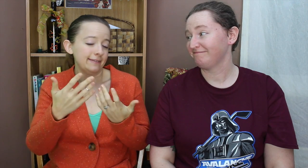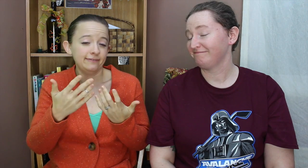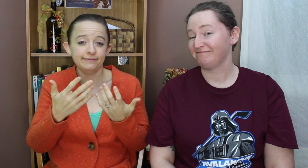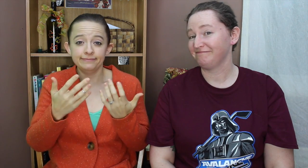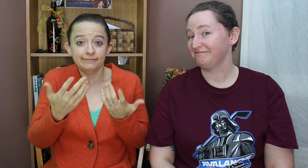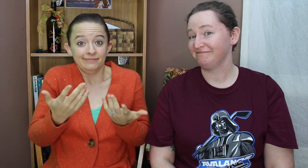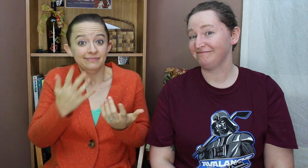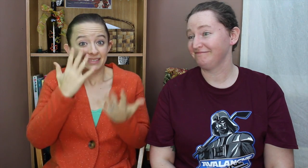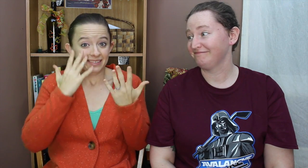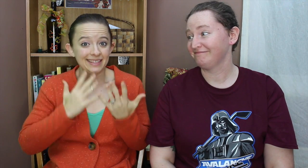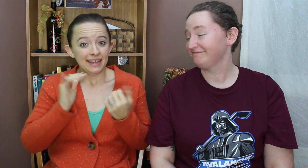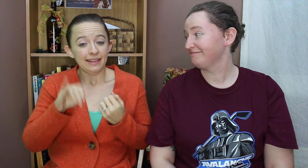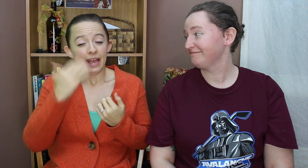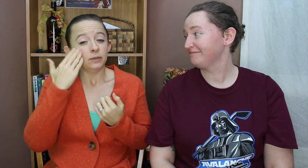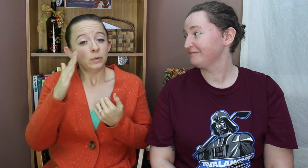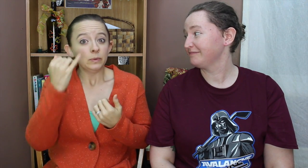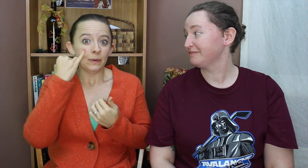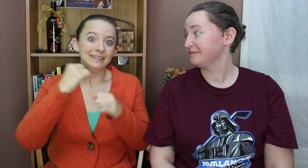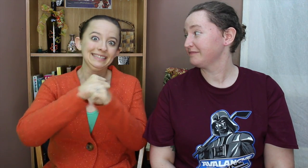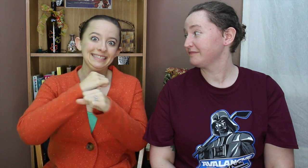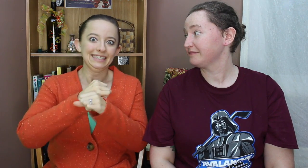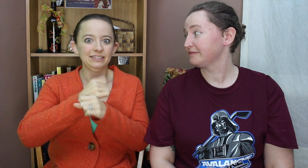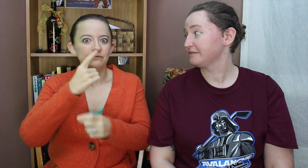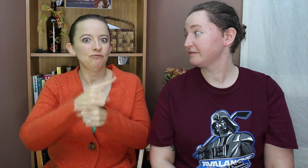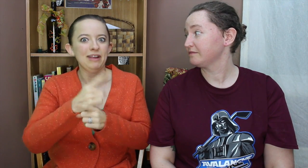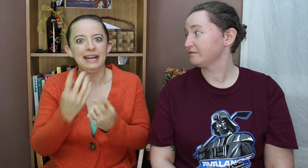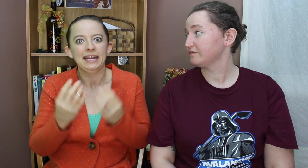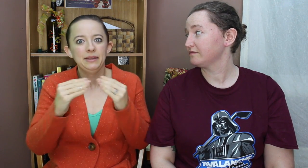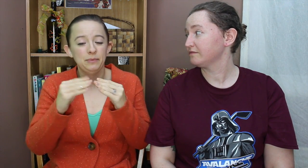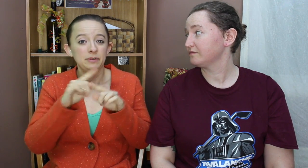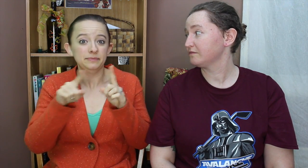they're not up to snuff and it's unfortunate. You know I mean I know they